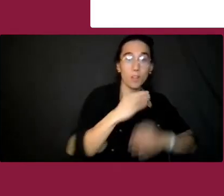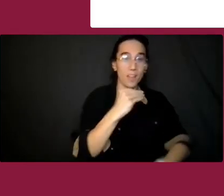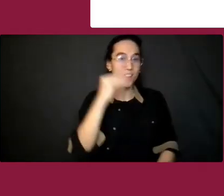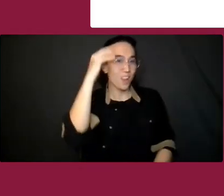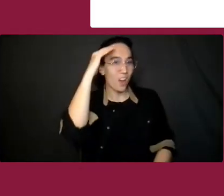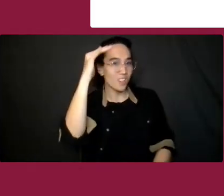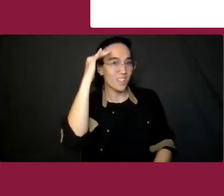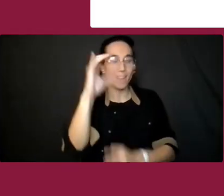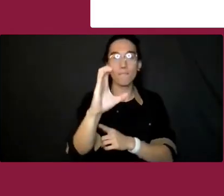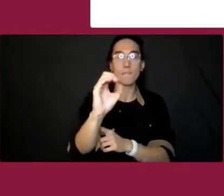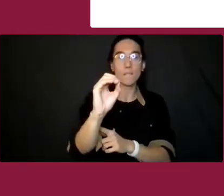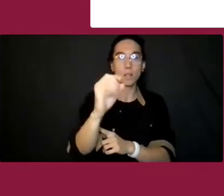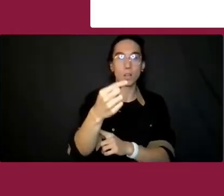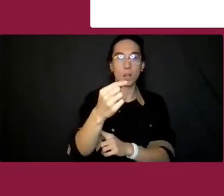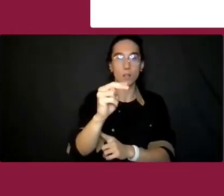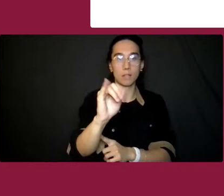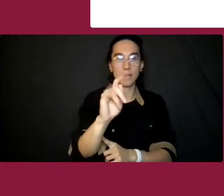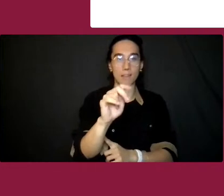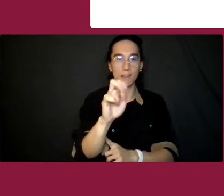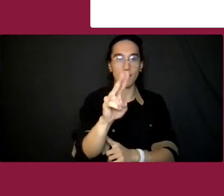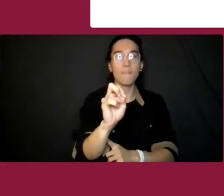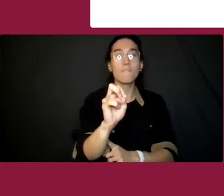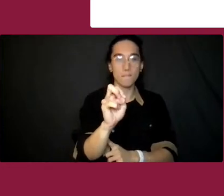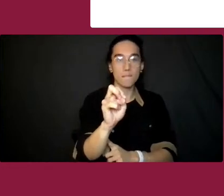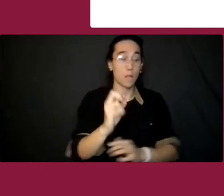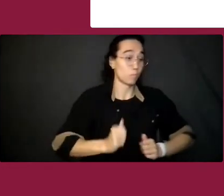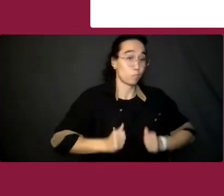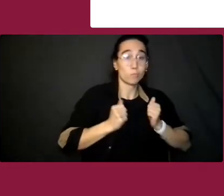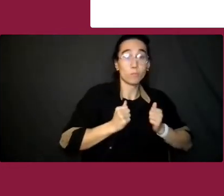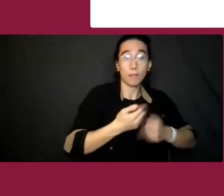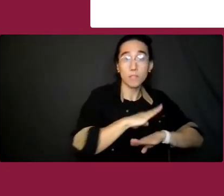as life satisfaction, positive emotions, and meaning.